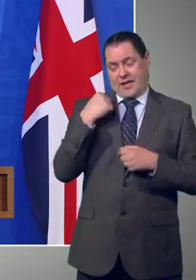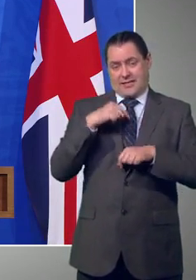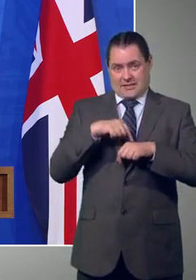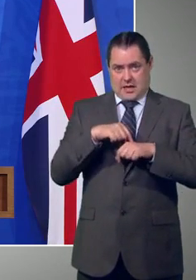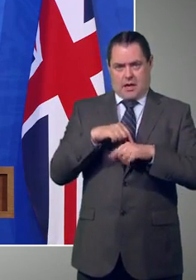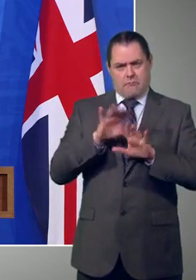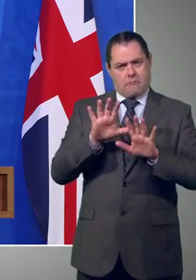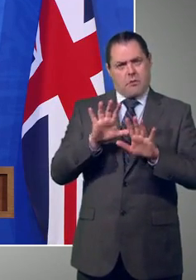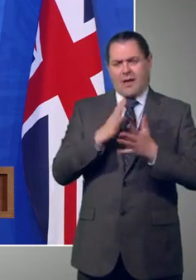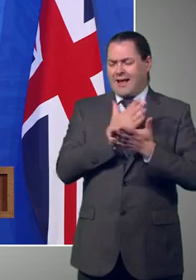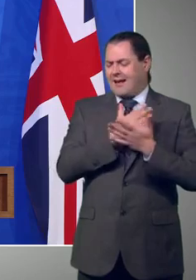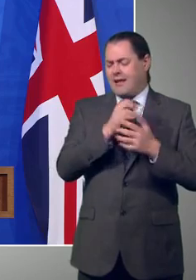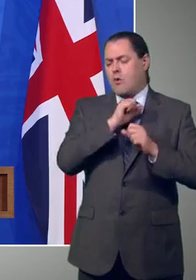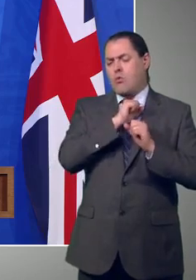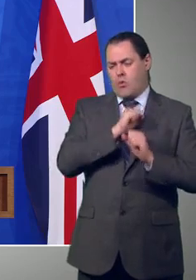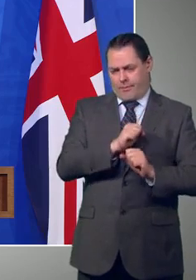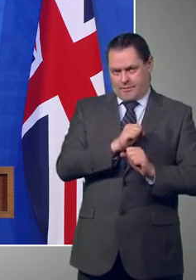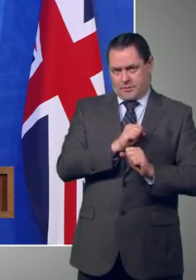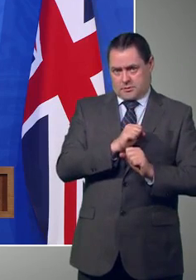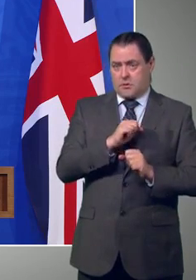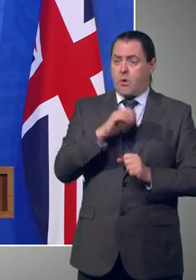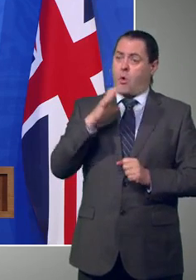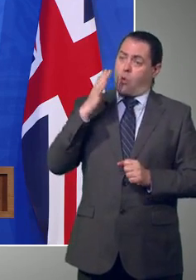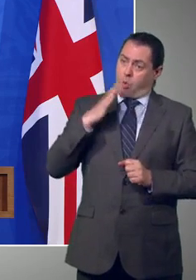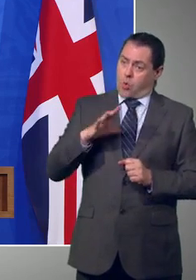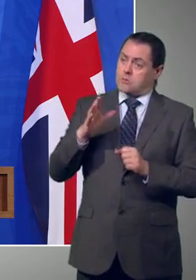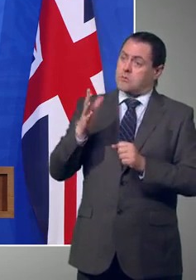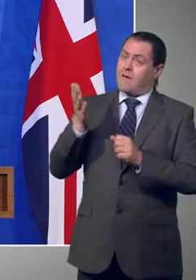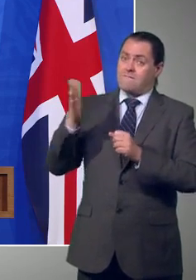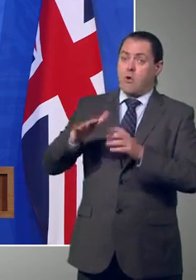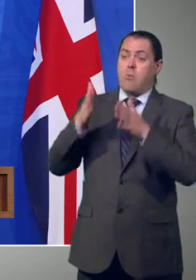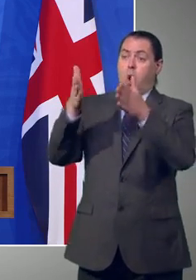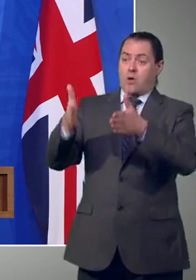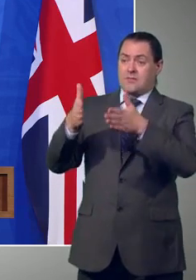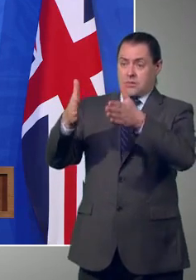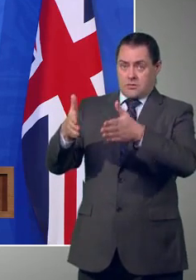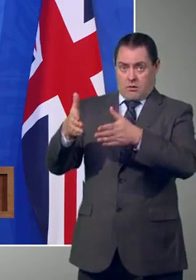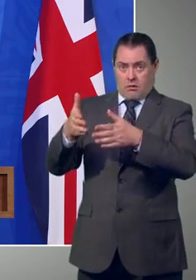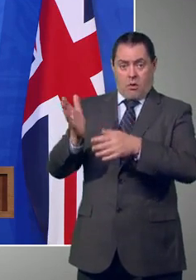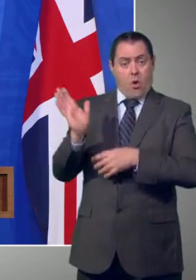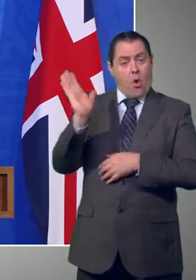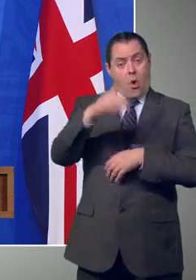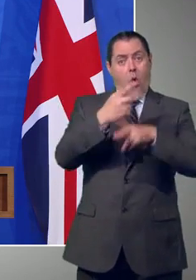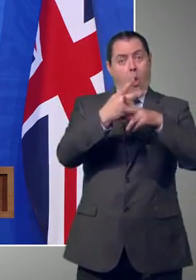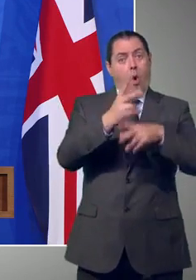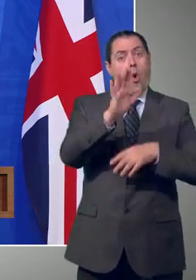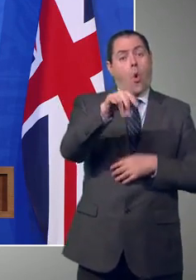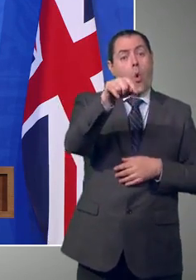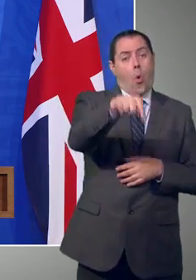testing for people going from hospital into care homes when we could do it, I then went